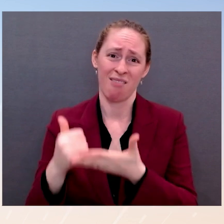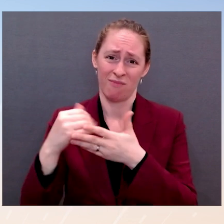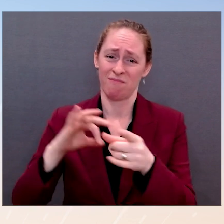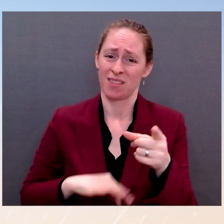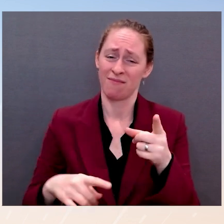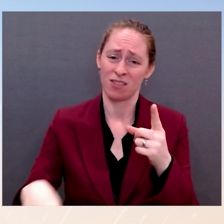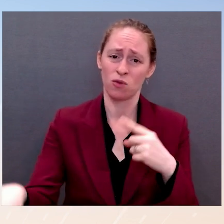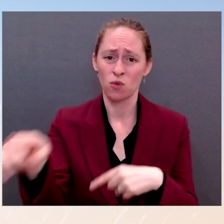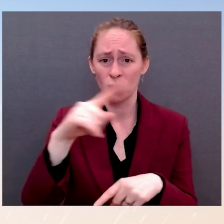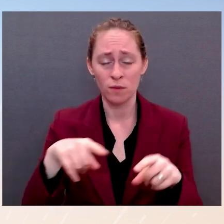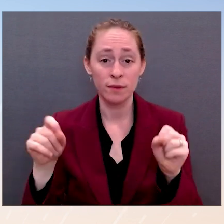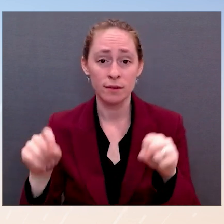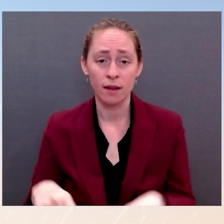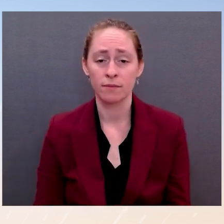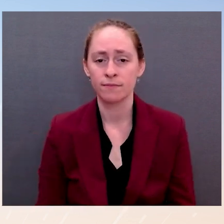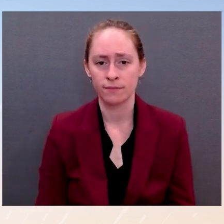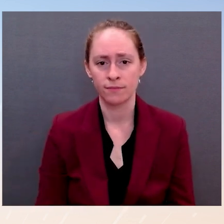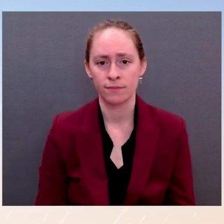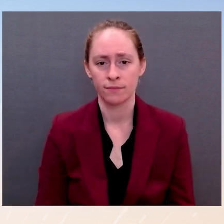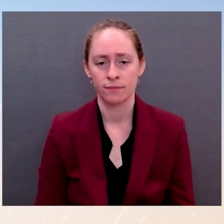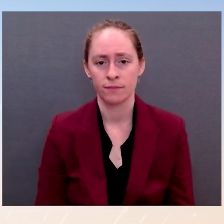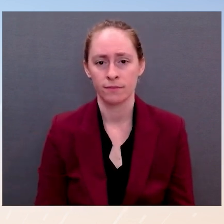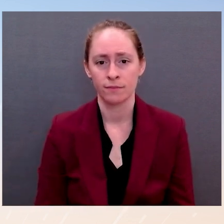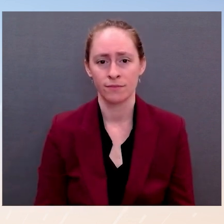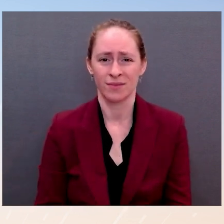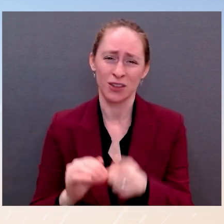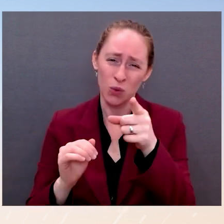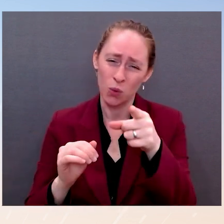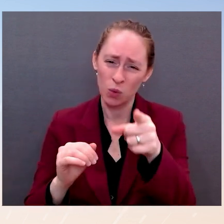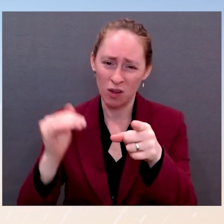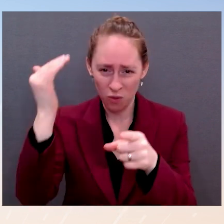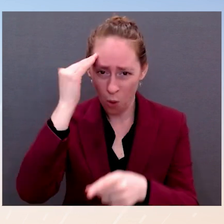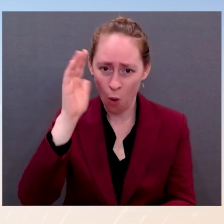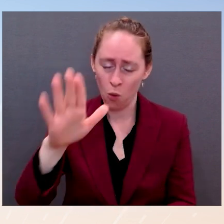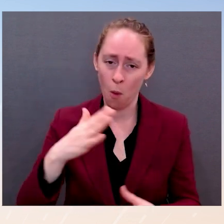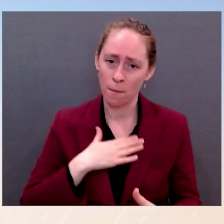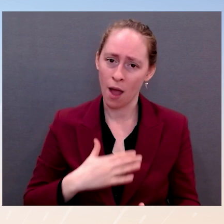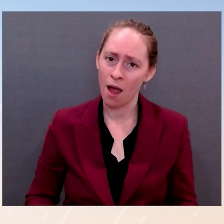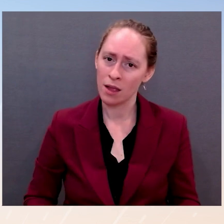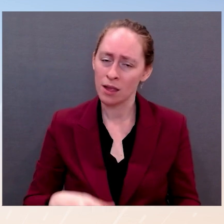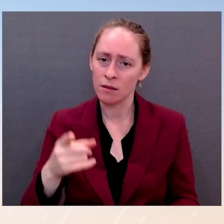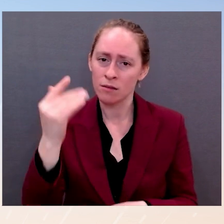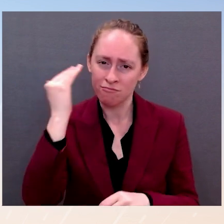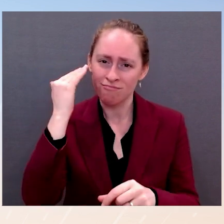So I think it's really about knowing your own body for women, especially.